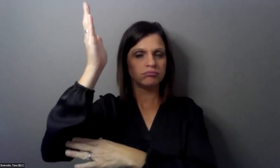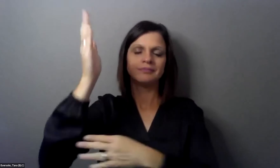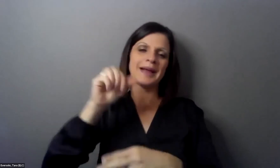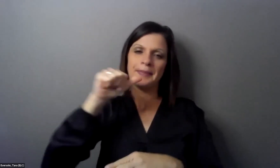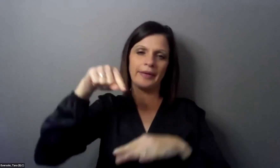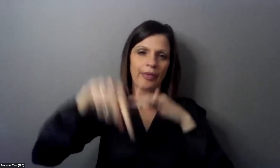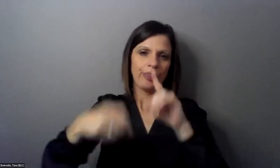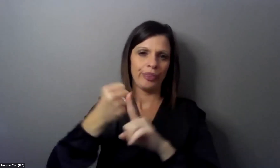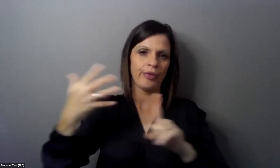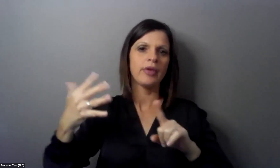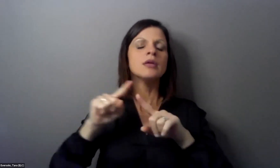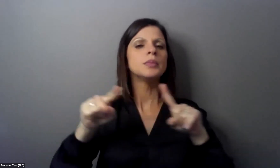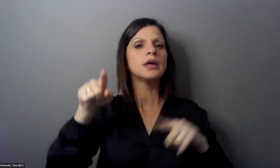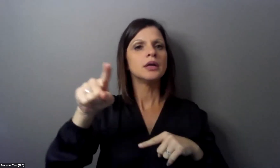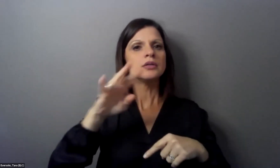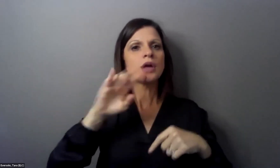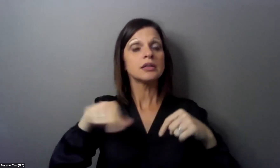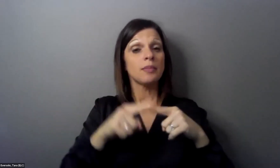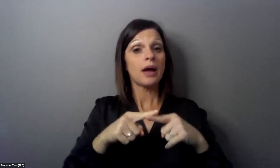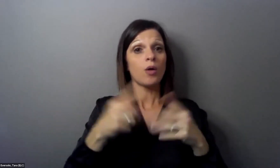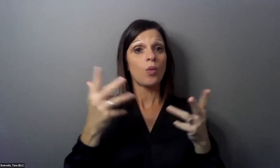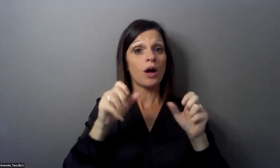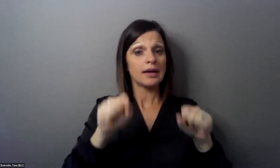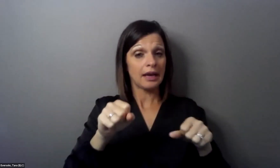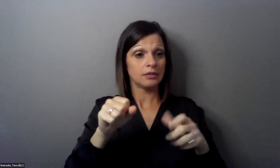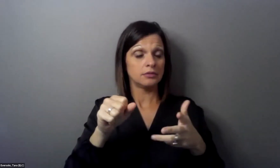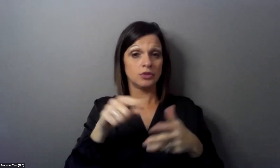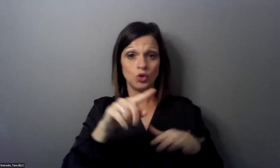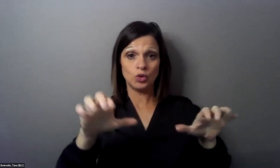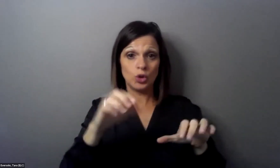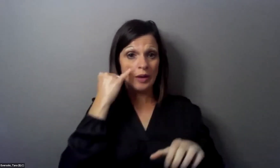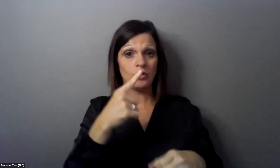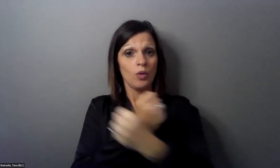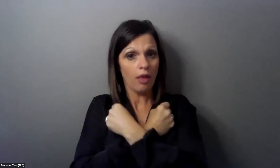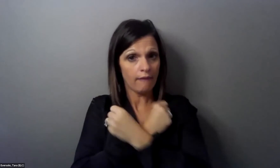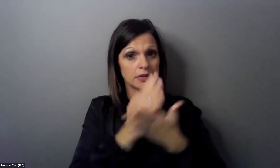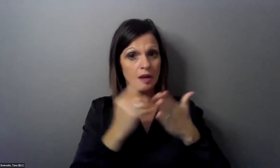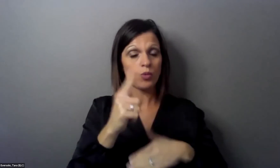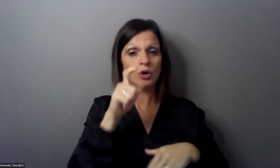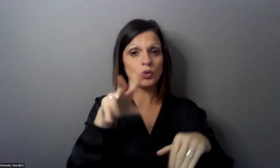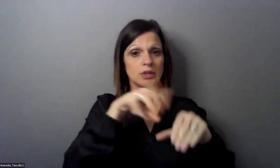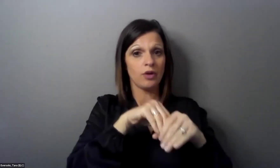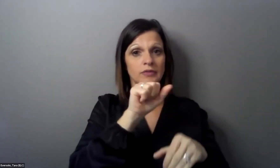but he also talks about what someone can do if they love someone who is in addiction.